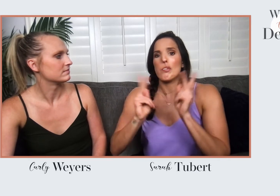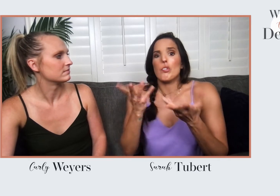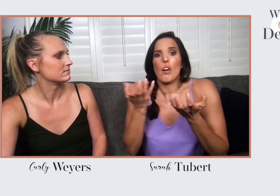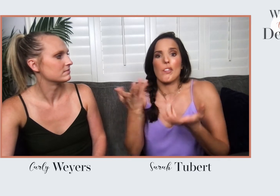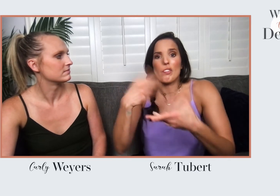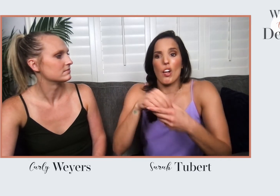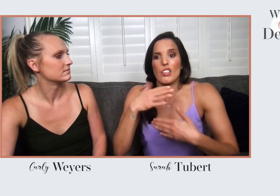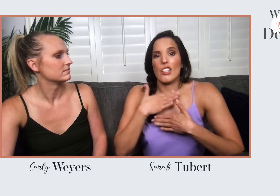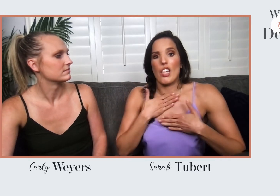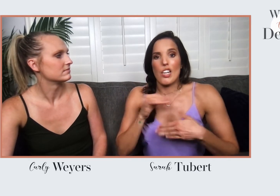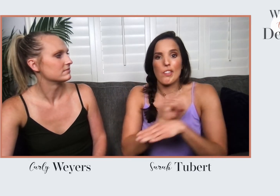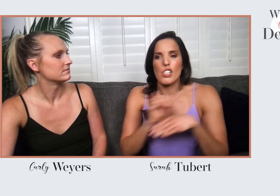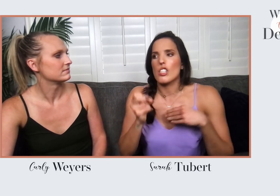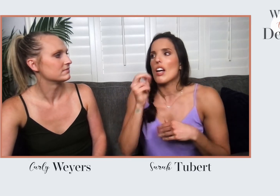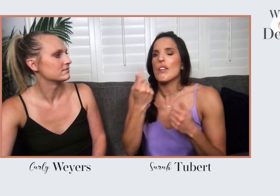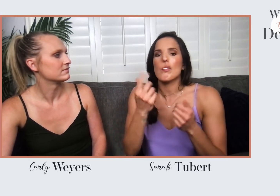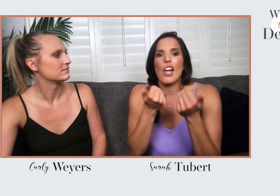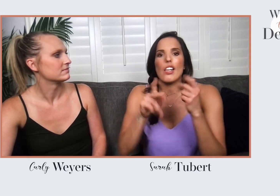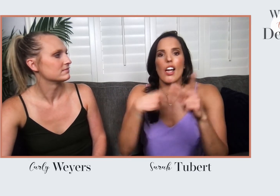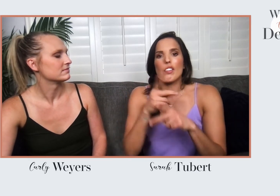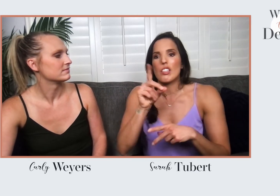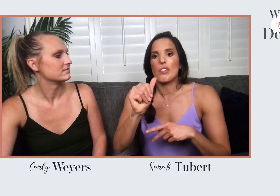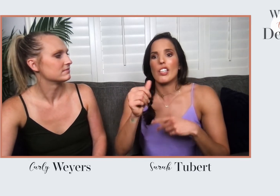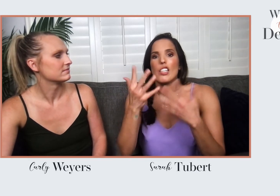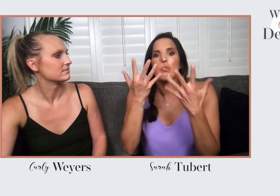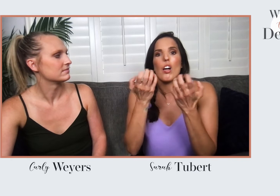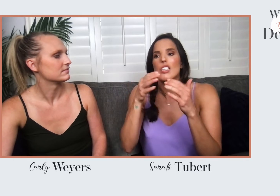people who want to be involved in the entertainment industry or anyone with any kind of disability that just wants